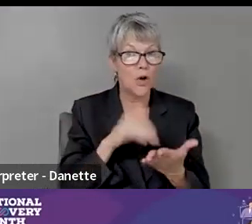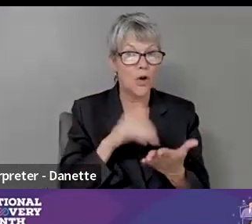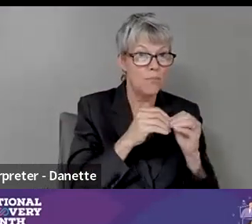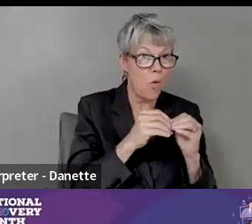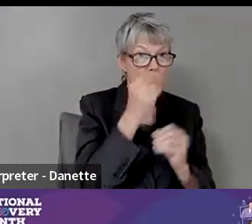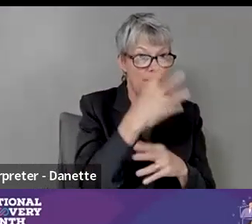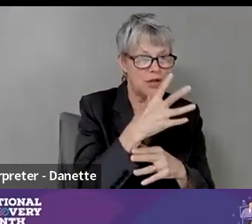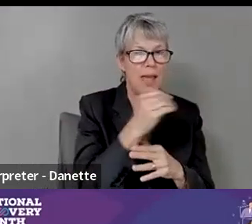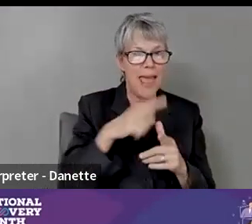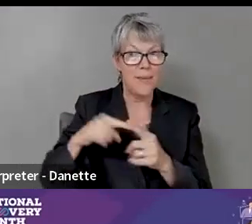Kelly Crosbie (she/her): I take that, Charles?